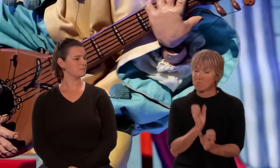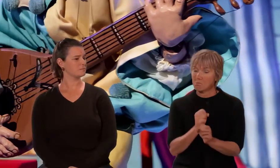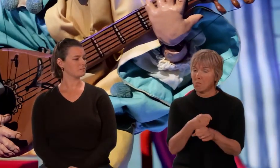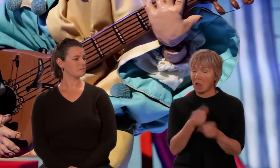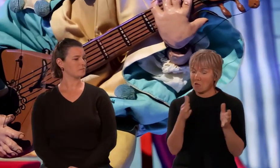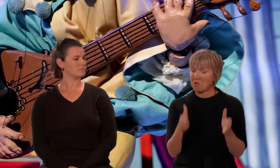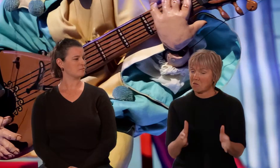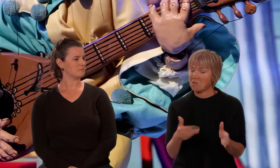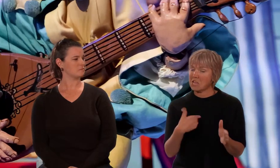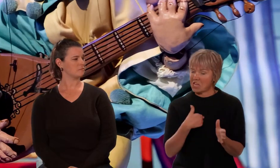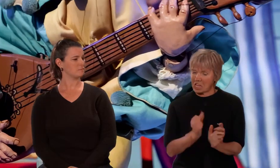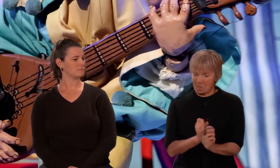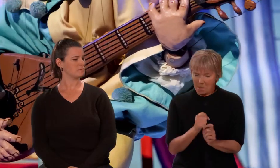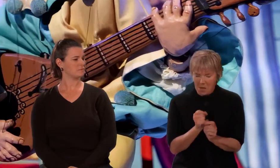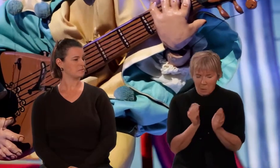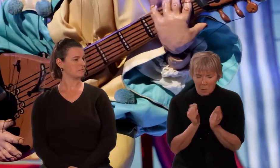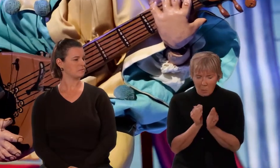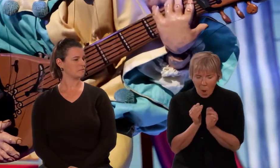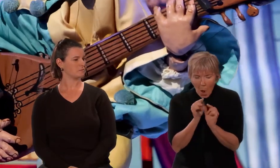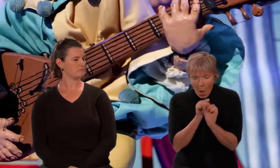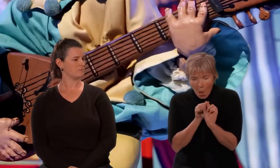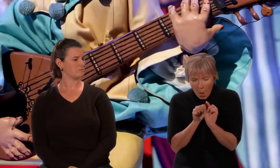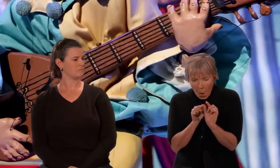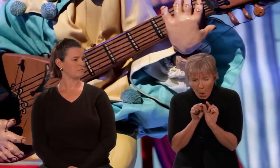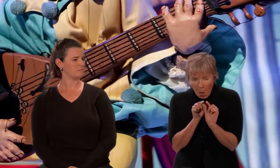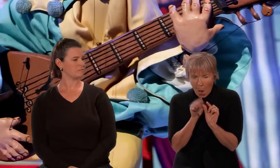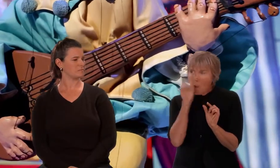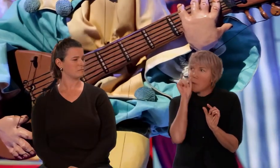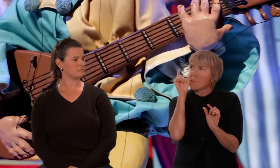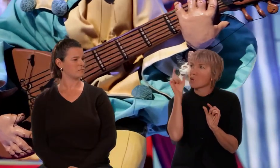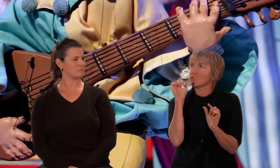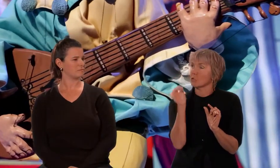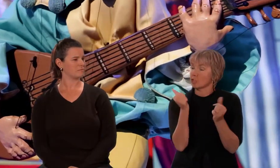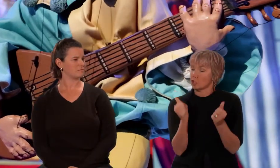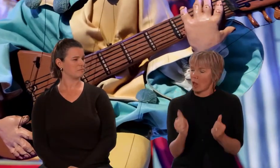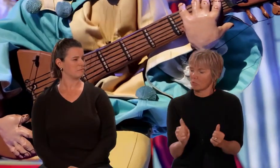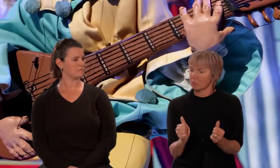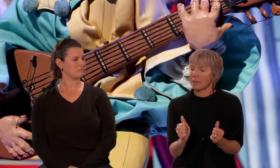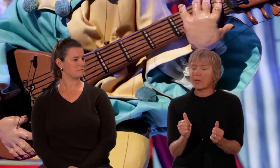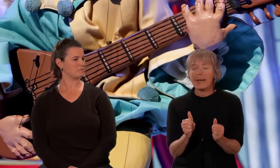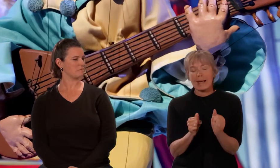just a little smaller than the thumbnail of the princess Lenore. And he strung it on a golden chain,